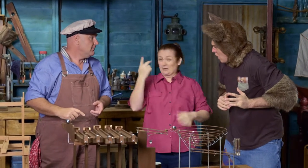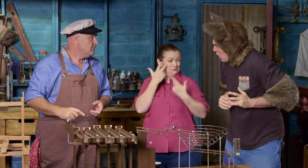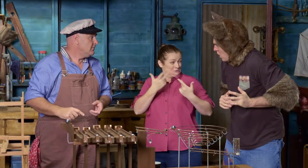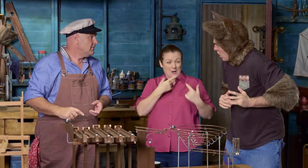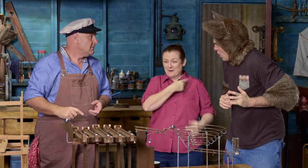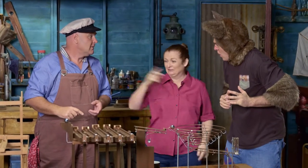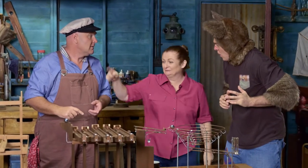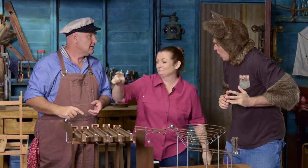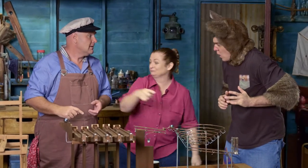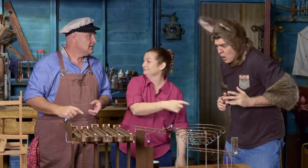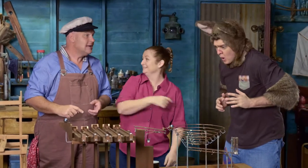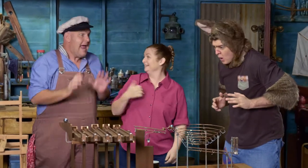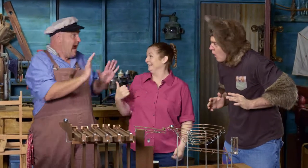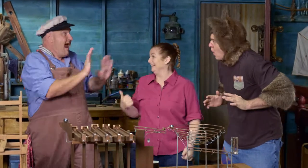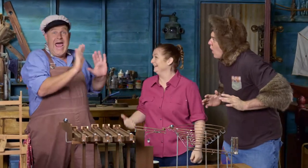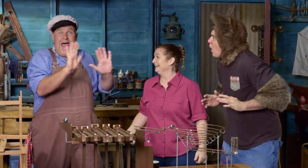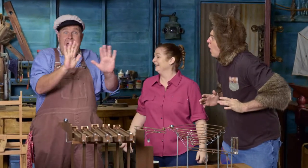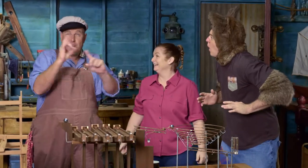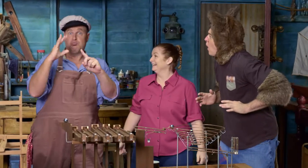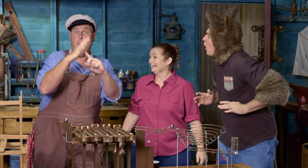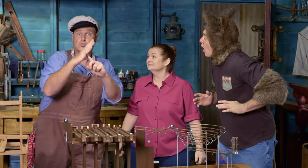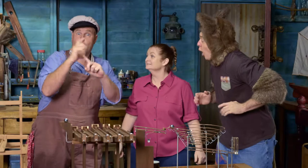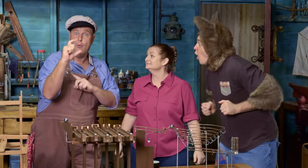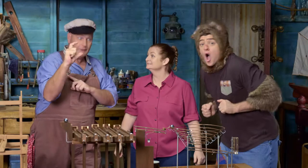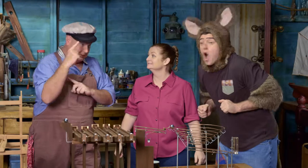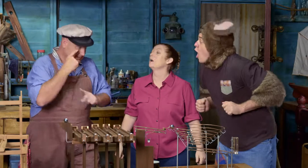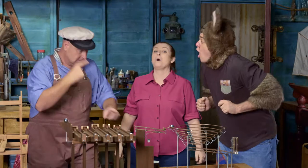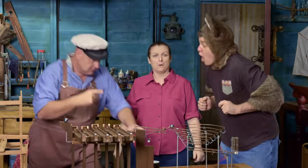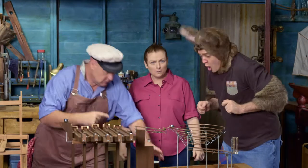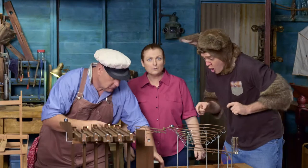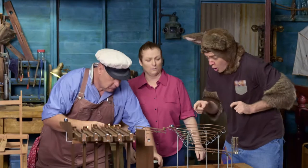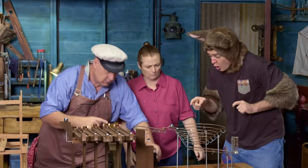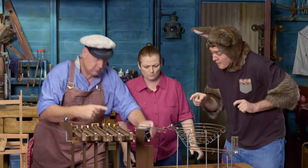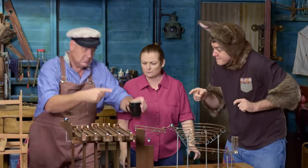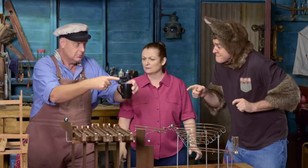Can't you show us the marble run? Oh, no! The coffee is an important part.